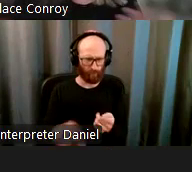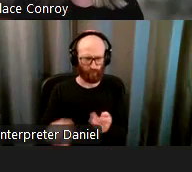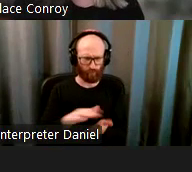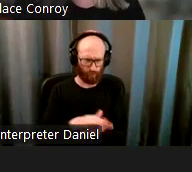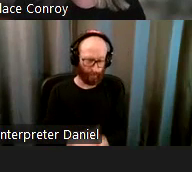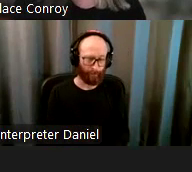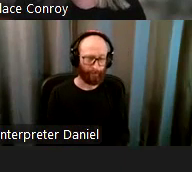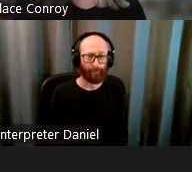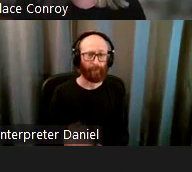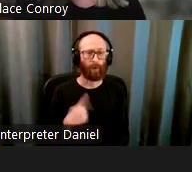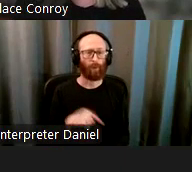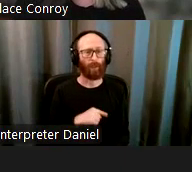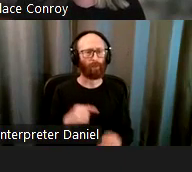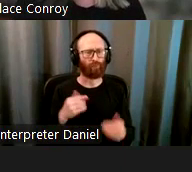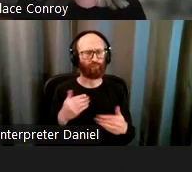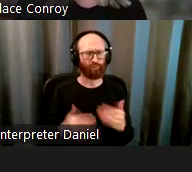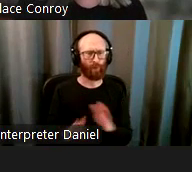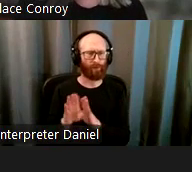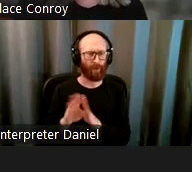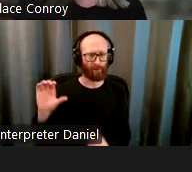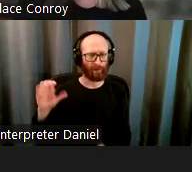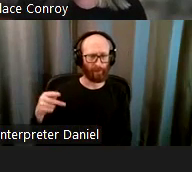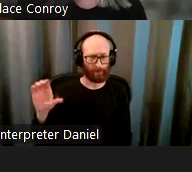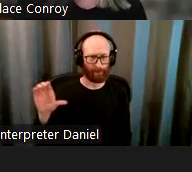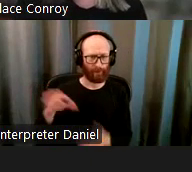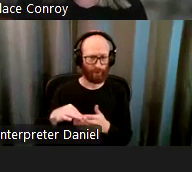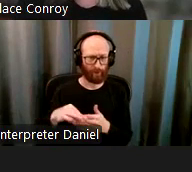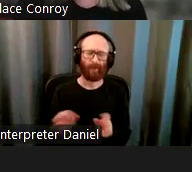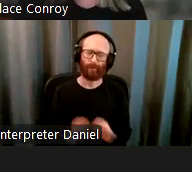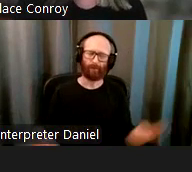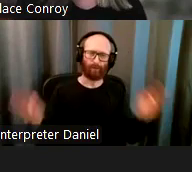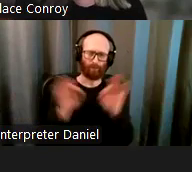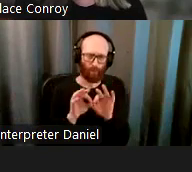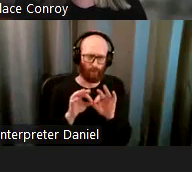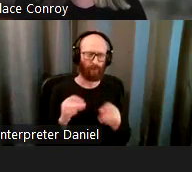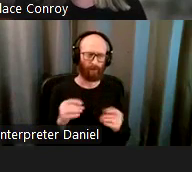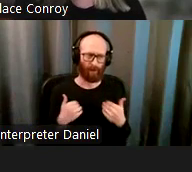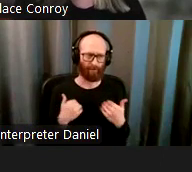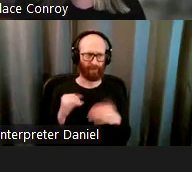CTE content, it was really important to us to obviously have industry support. So Core Plus